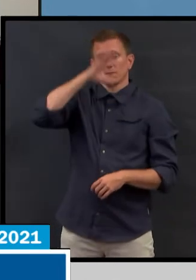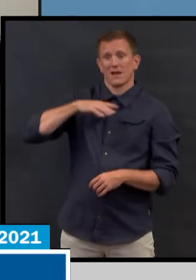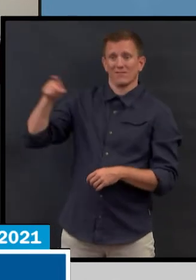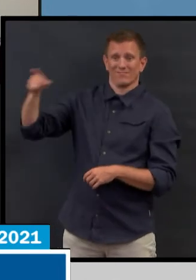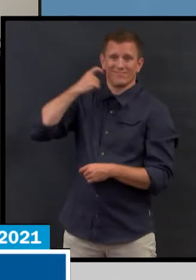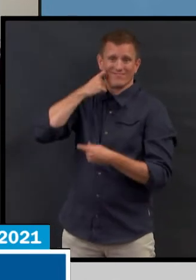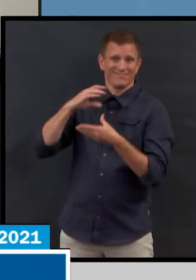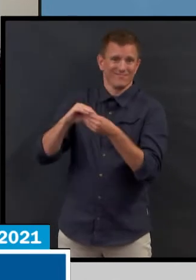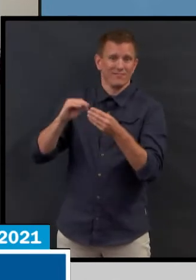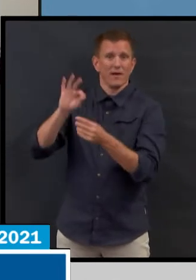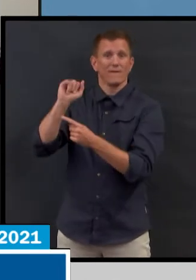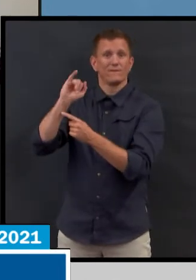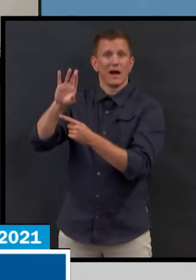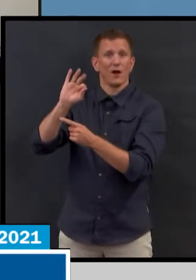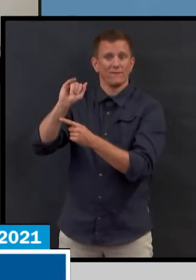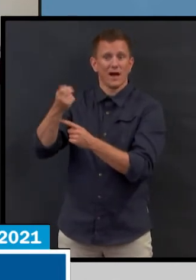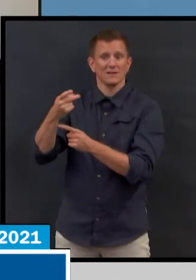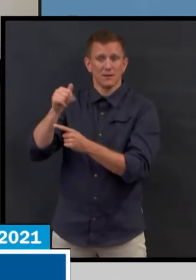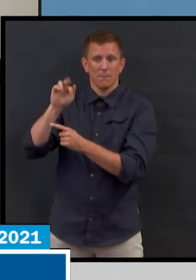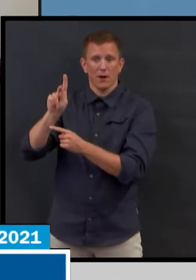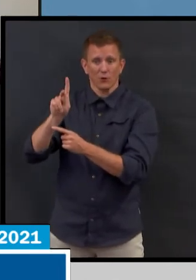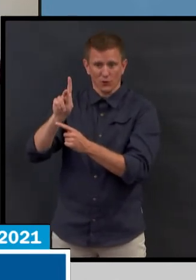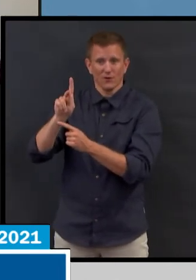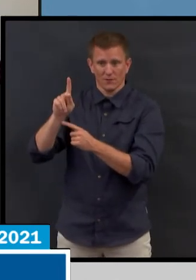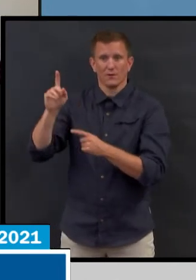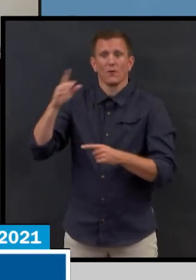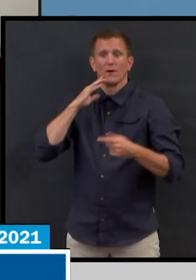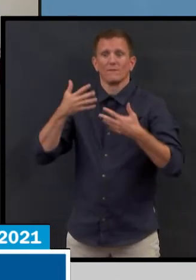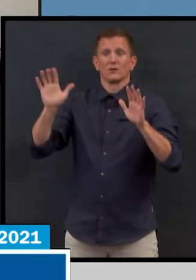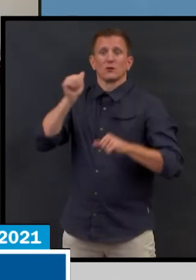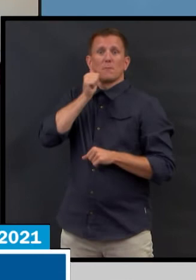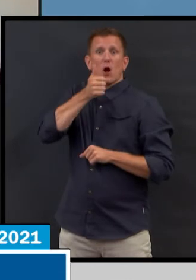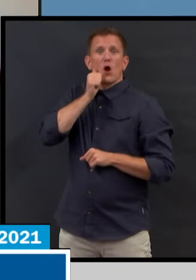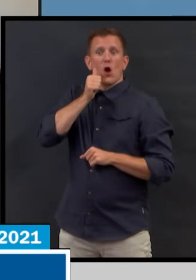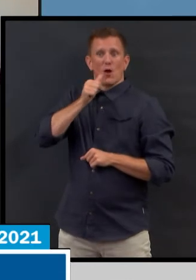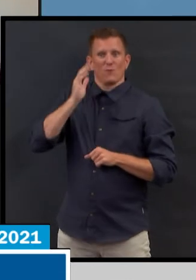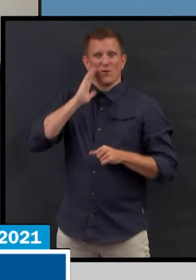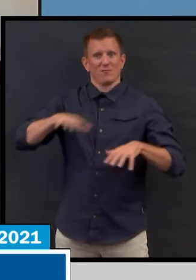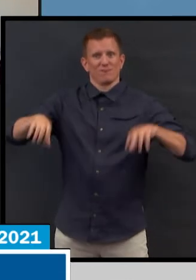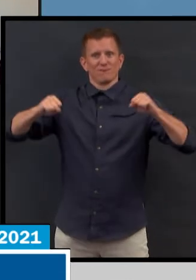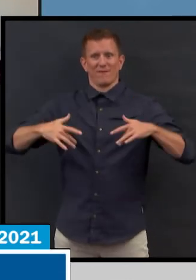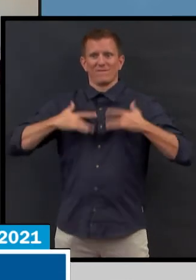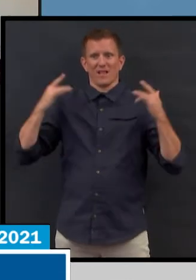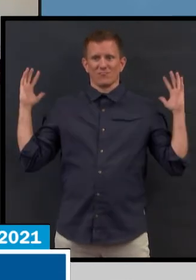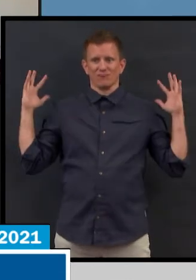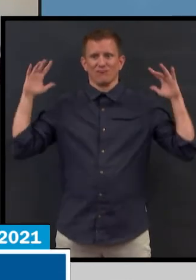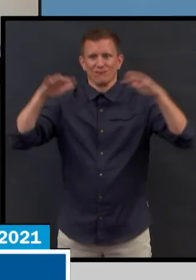cutting ceremony is scheduled for tomorrow august 26th at 4 pm to celebrate its opening